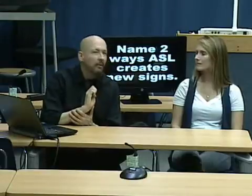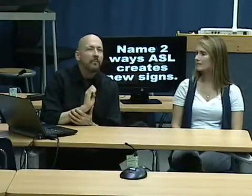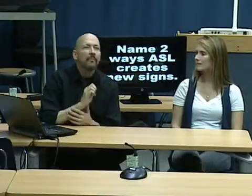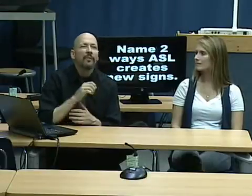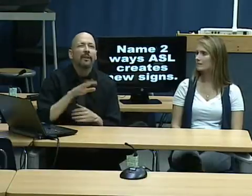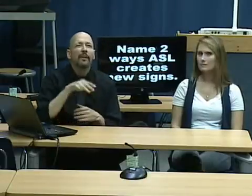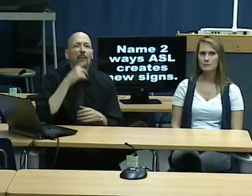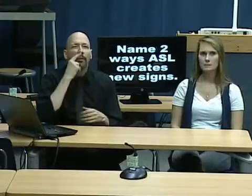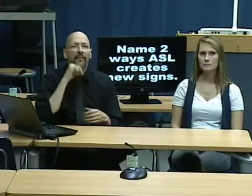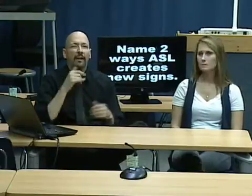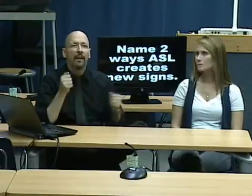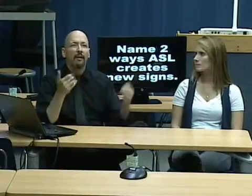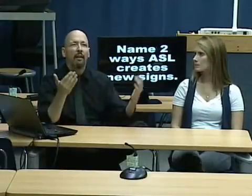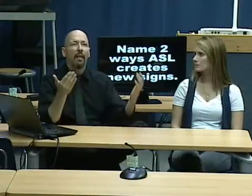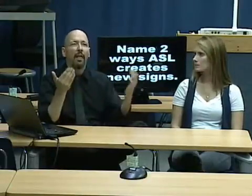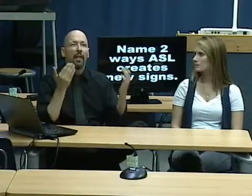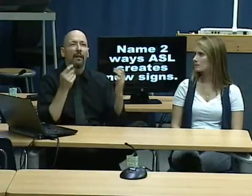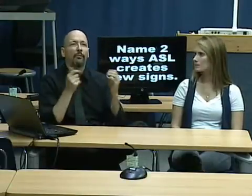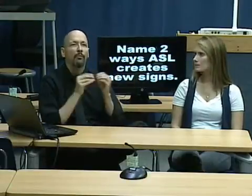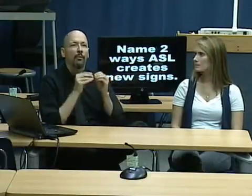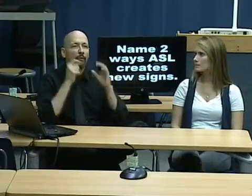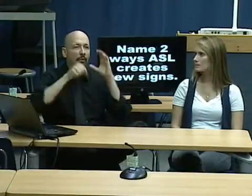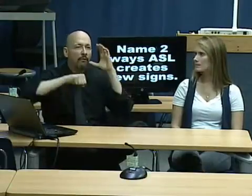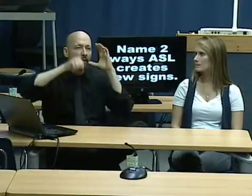Hey, do you mind moving the camera closer?